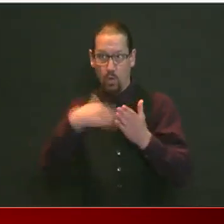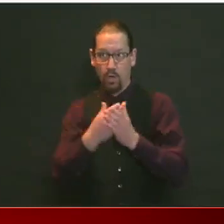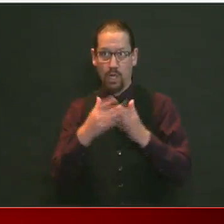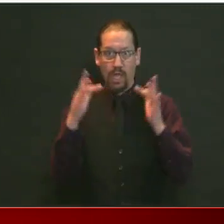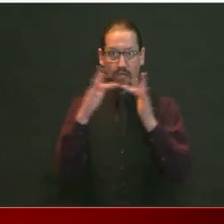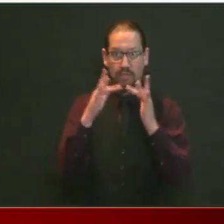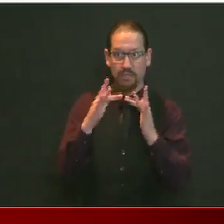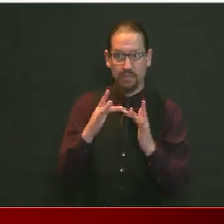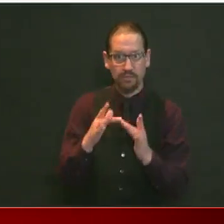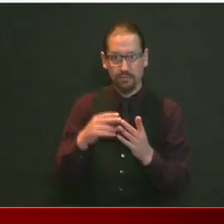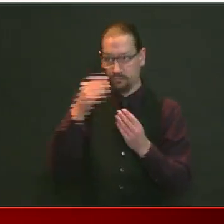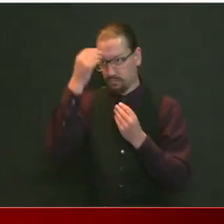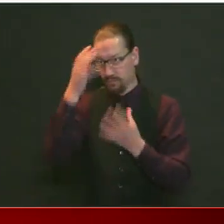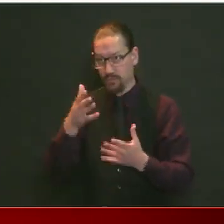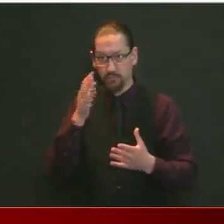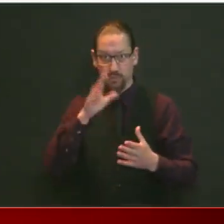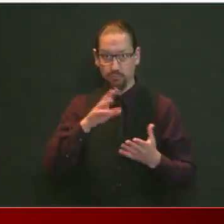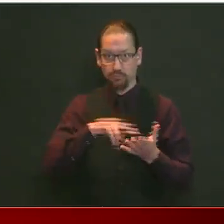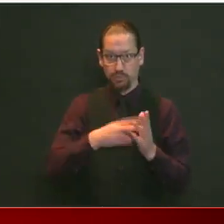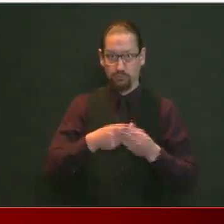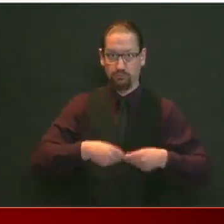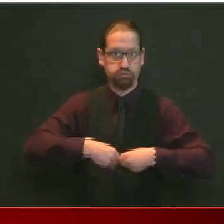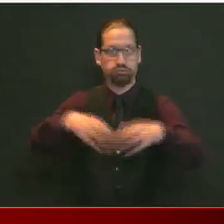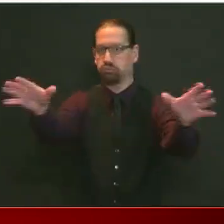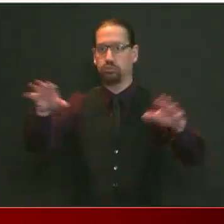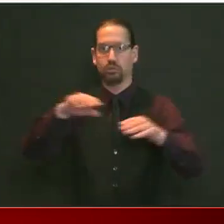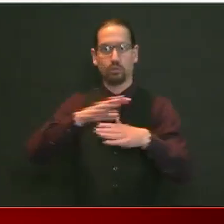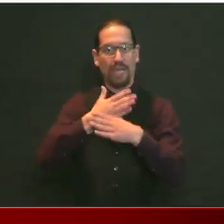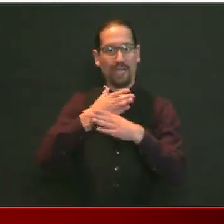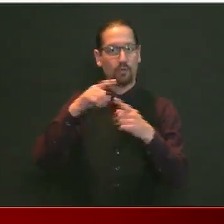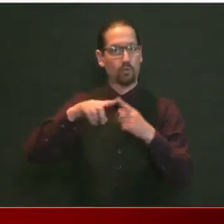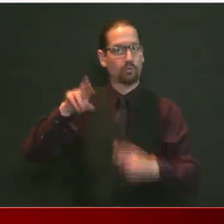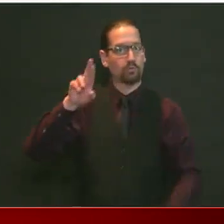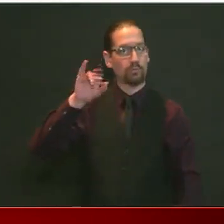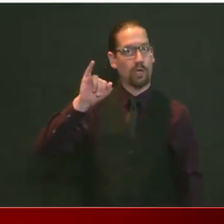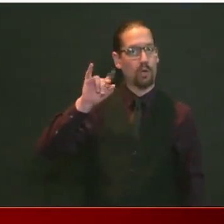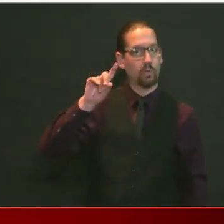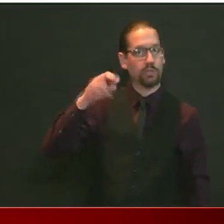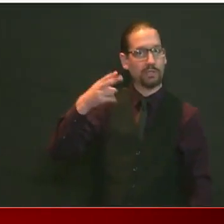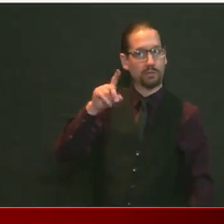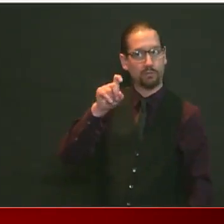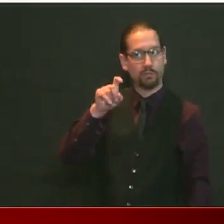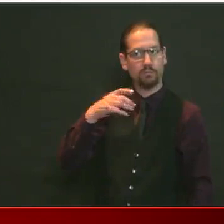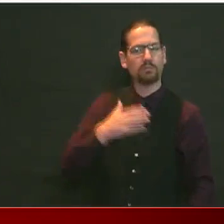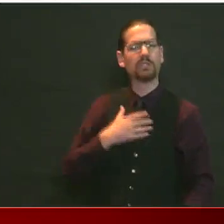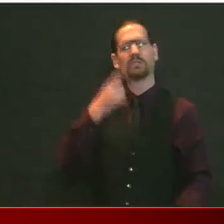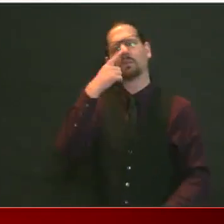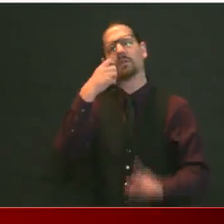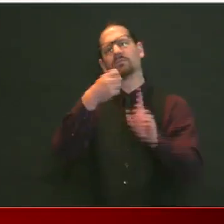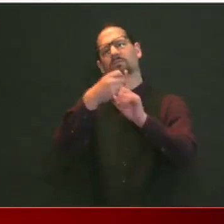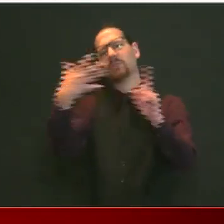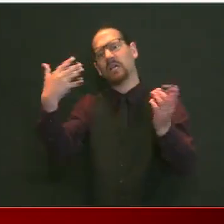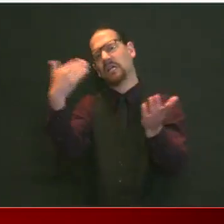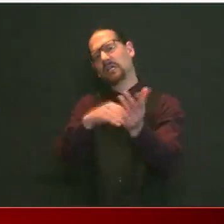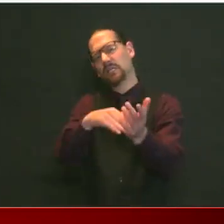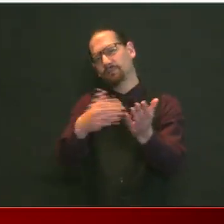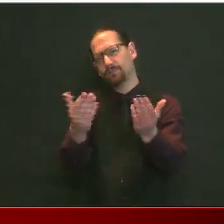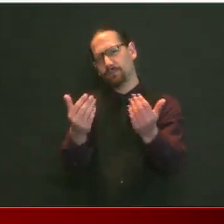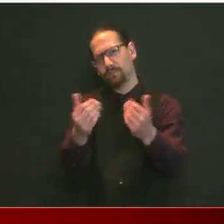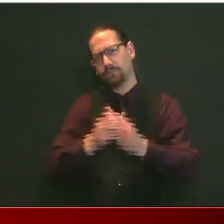SIGN UP FOR THE APP, THAT POTENTIALLY ALL THEIR CONTACTS WILL BE SHARED INTO THE APP OR SOMEHOW GET TO THE DEPARTMENT OF HEALTH. CAN YOU JUST EXPLAIN TO PEOPLE